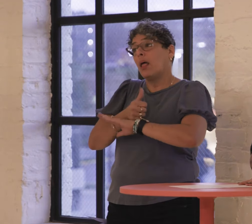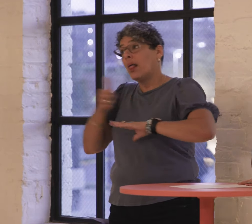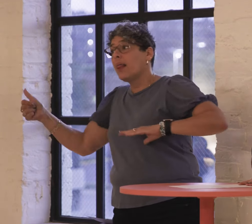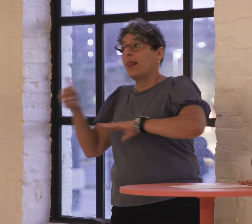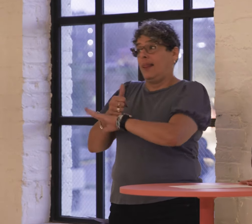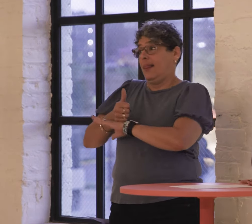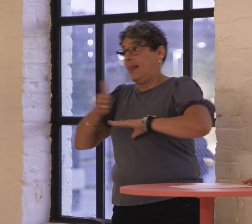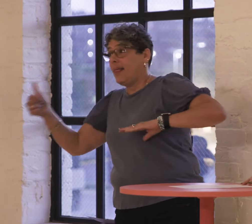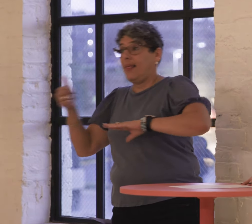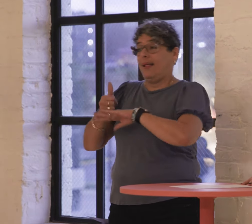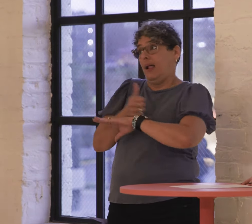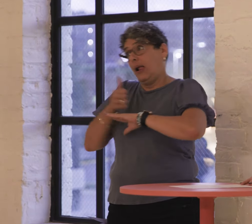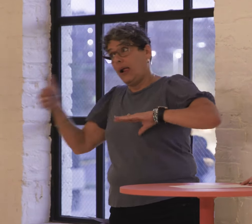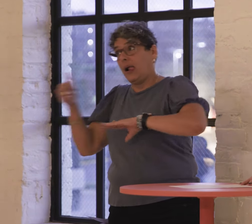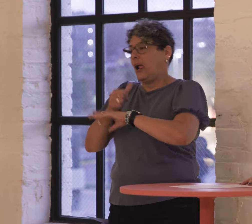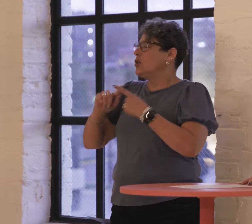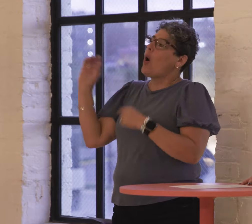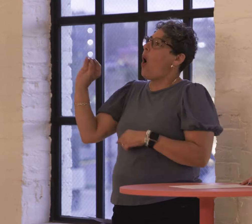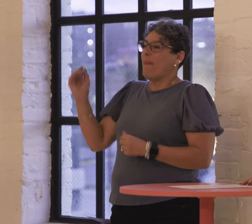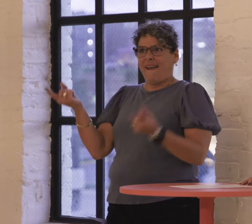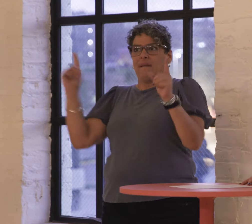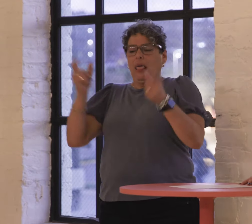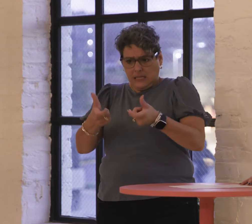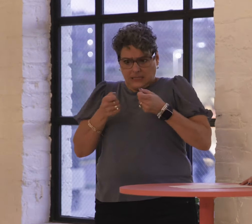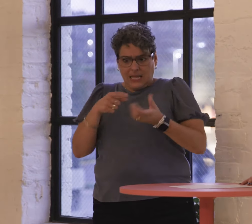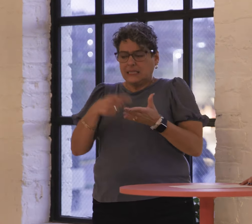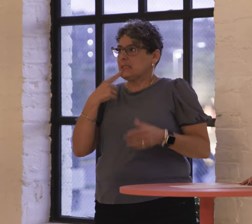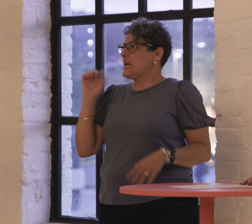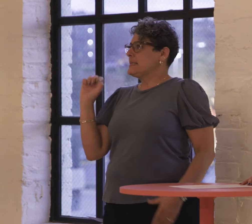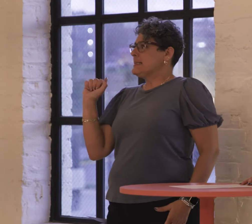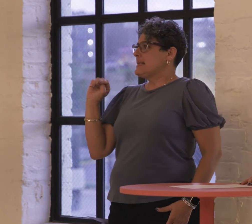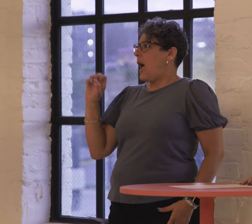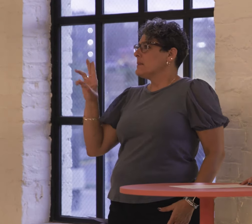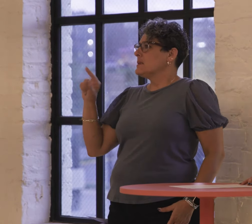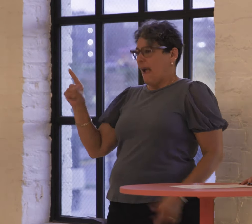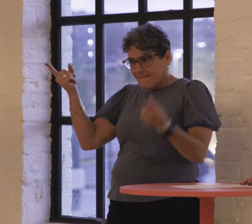when I got a text from my manager saying that Samsung had finally finalized the details of our work together.